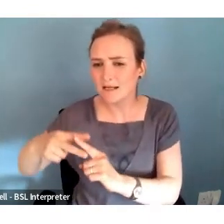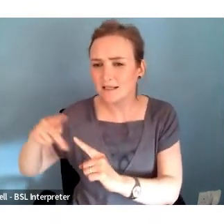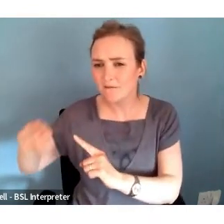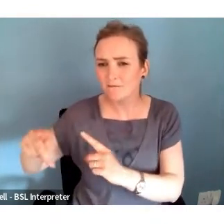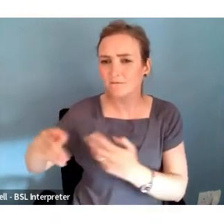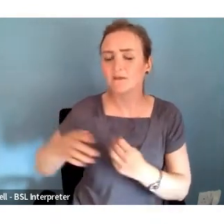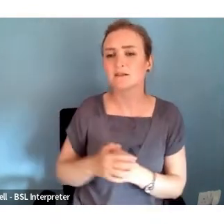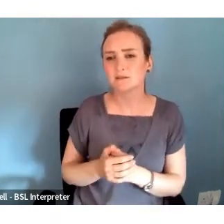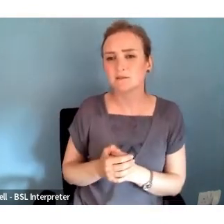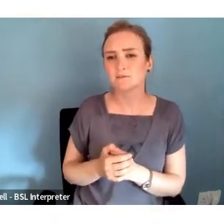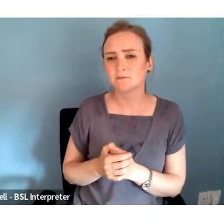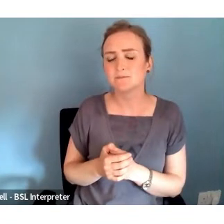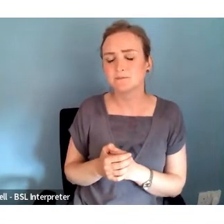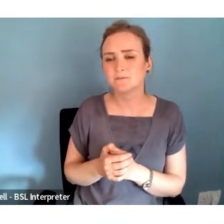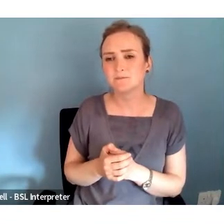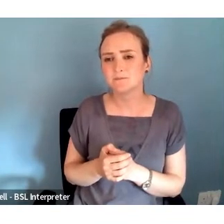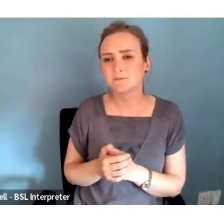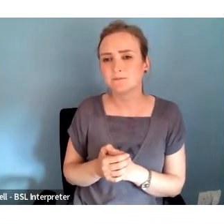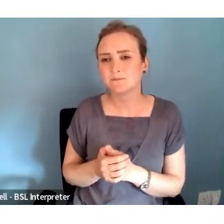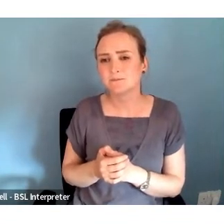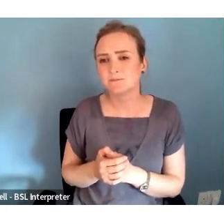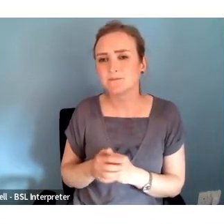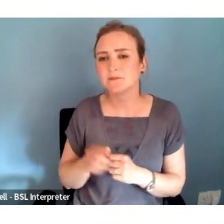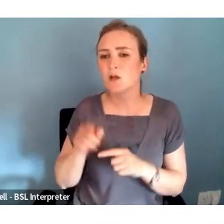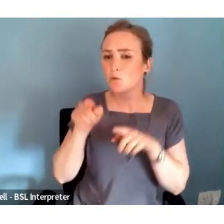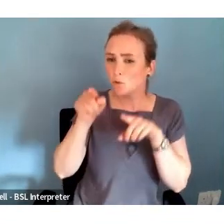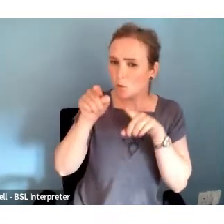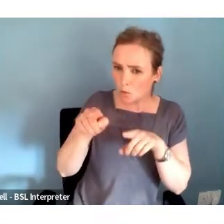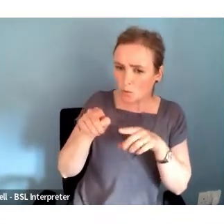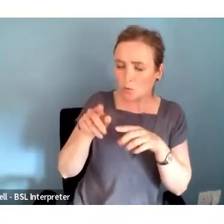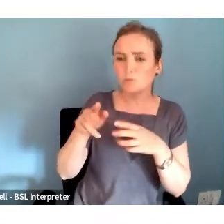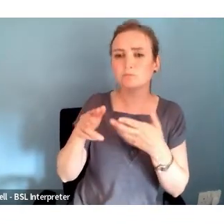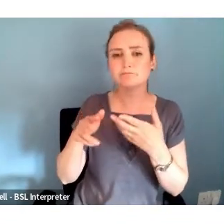a candidate why would they want to work for you? What is it about